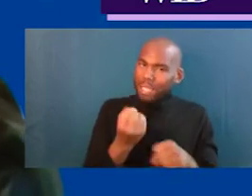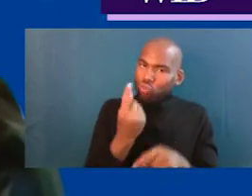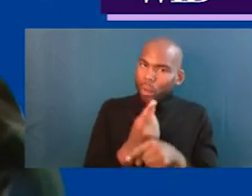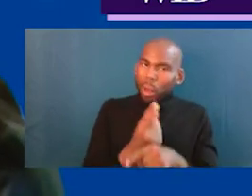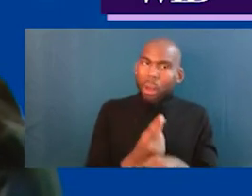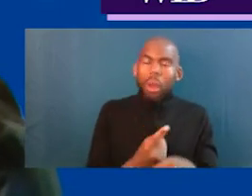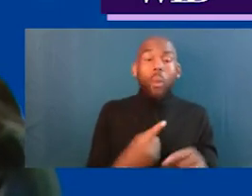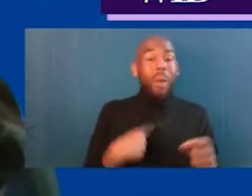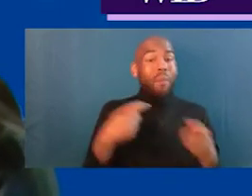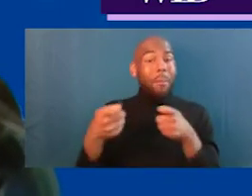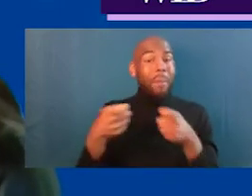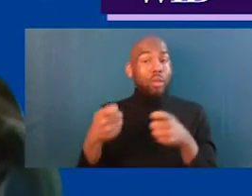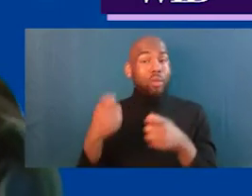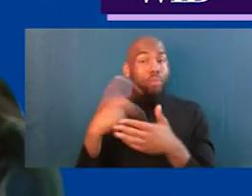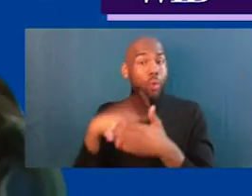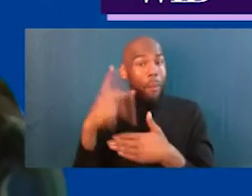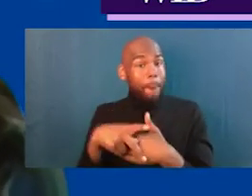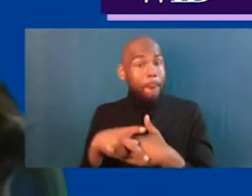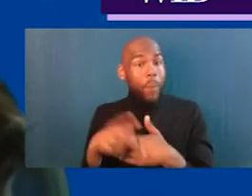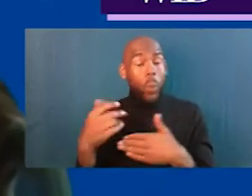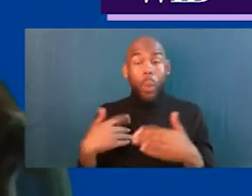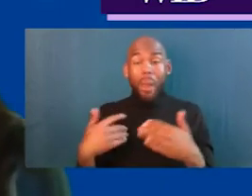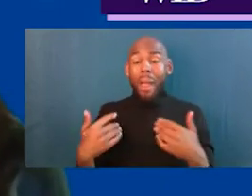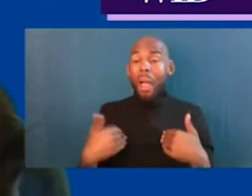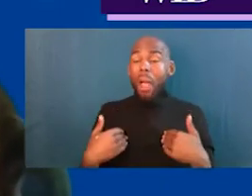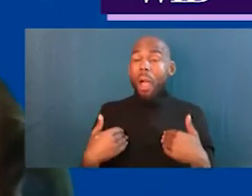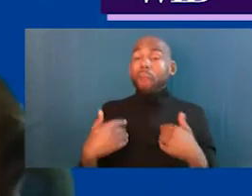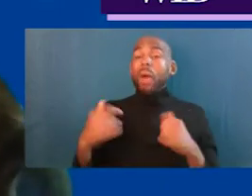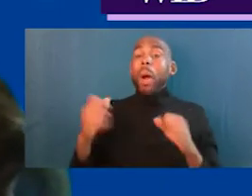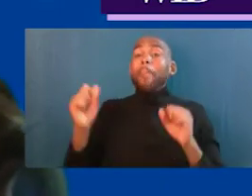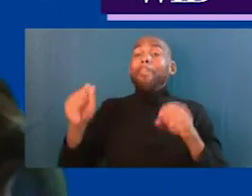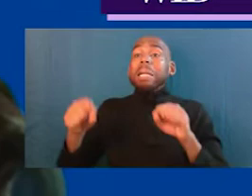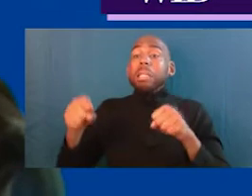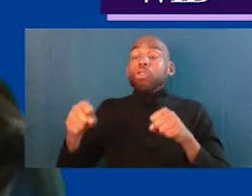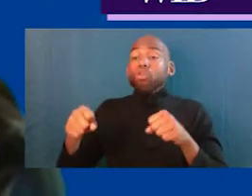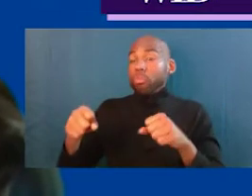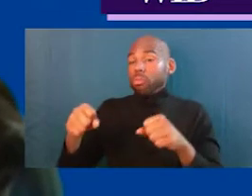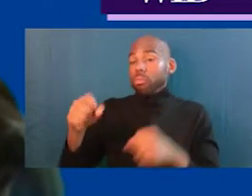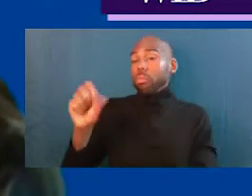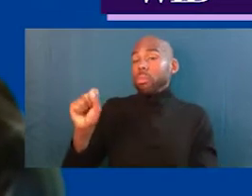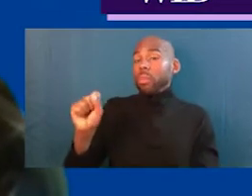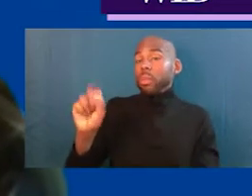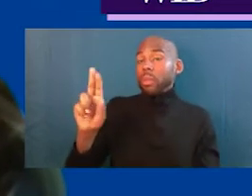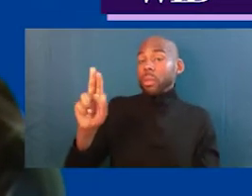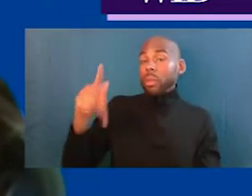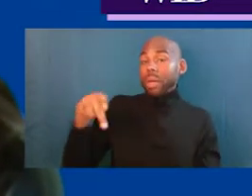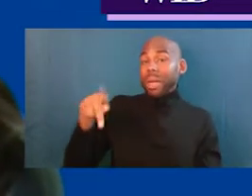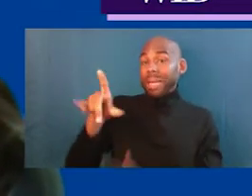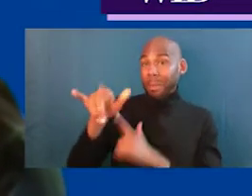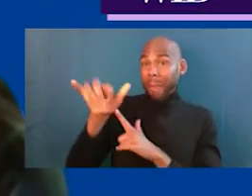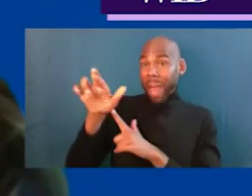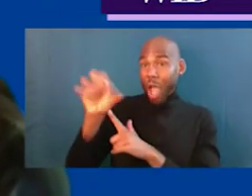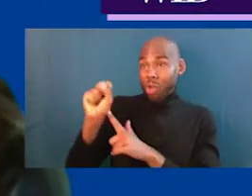program now where we let potential suppliers know upfront that there are some expectations